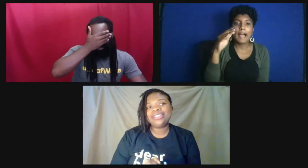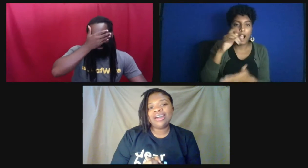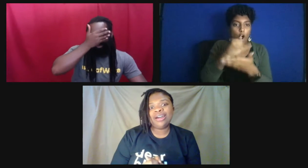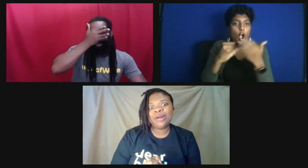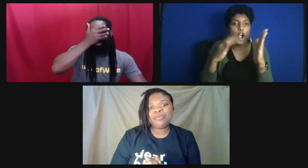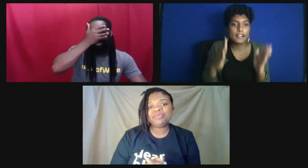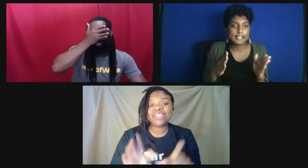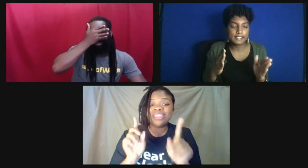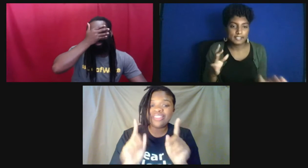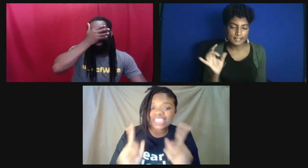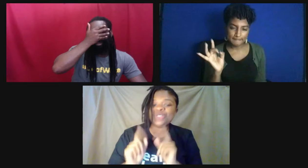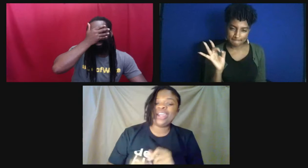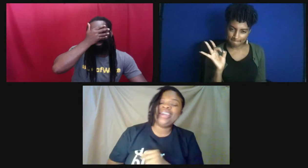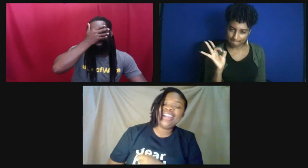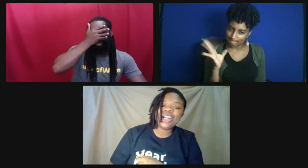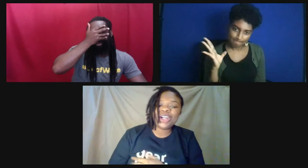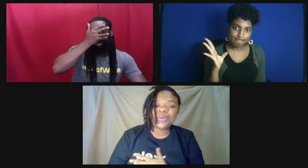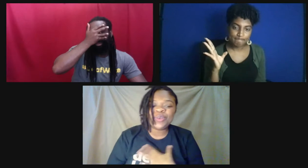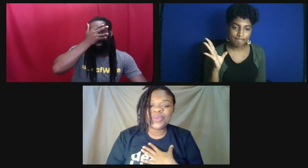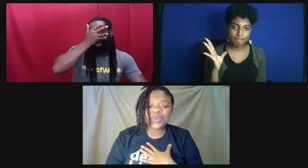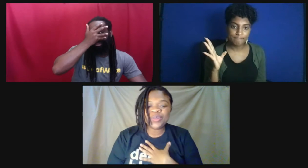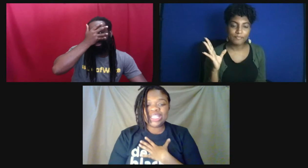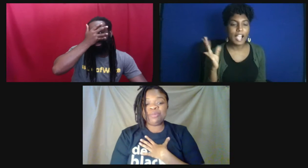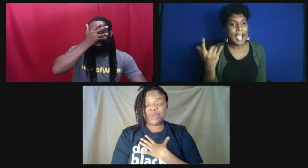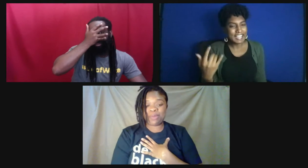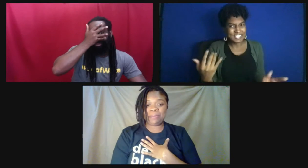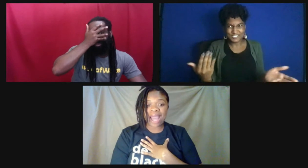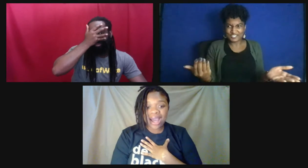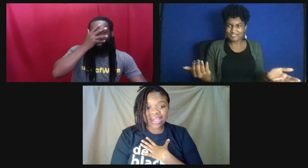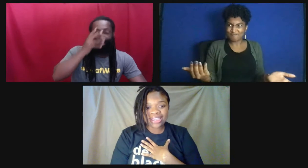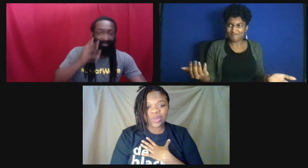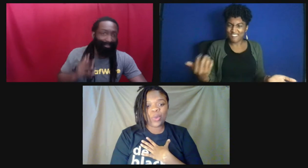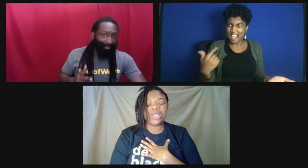And this right here really blew my mind,